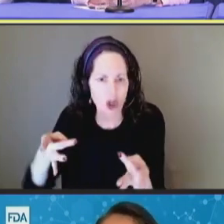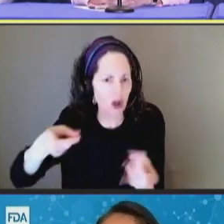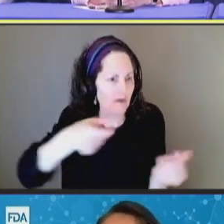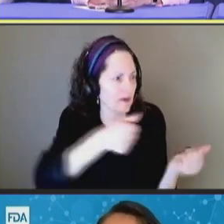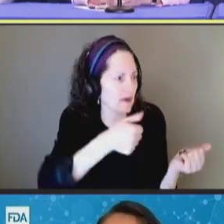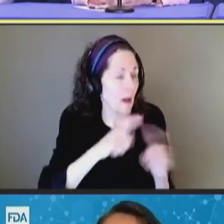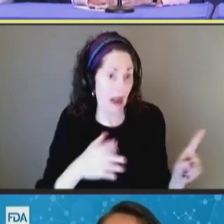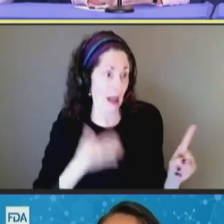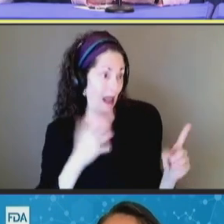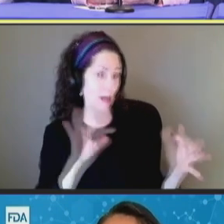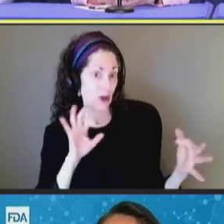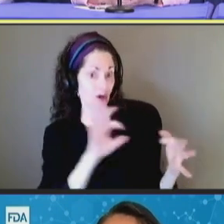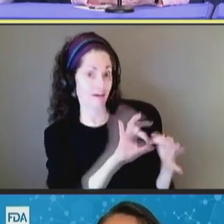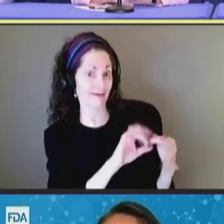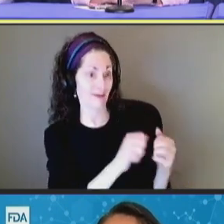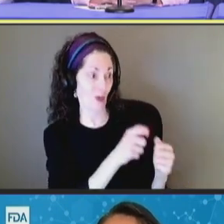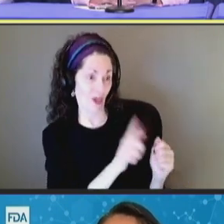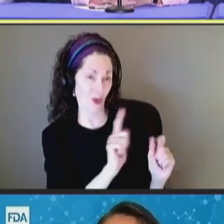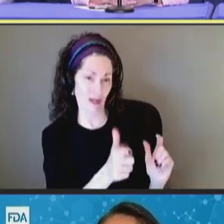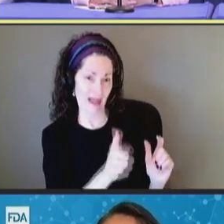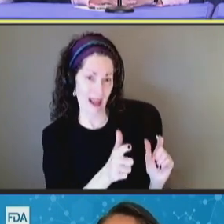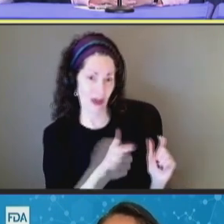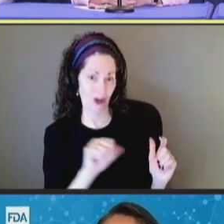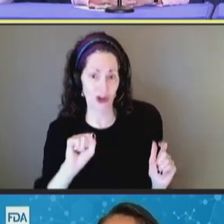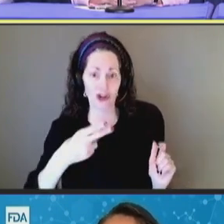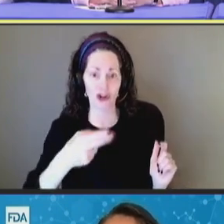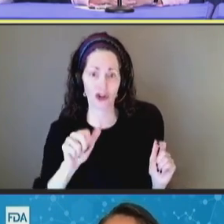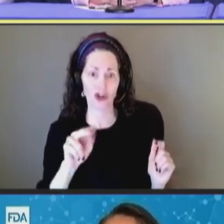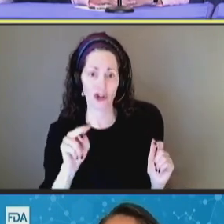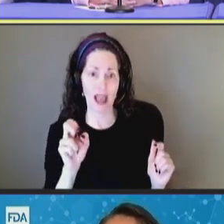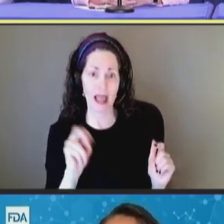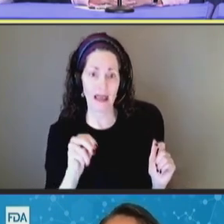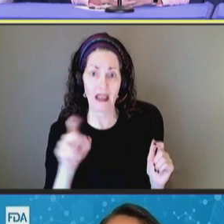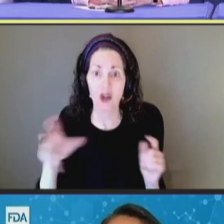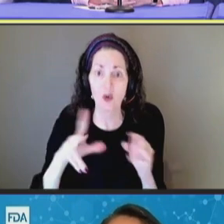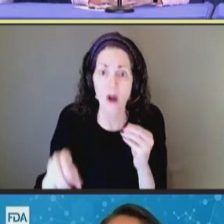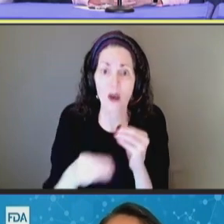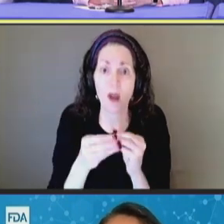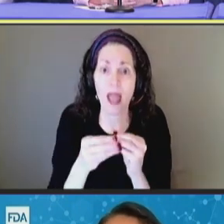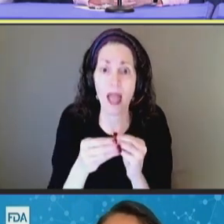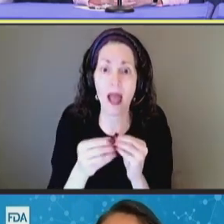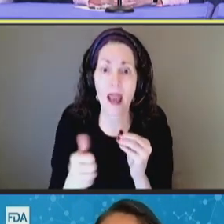you after that. Shannon, I don't know if you have more that you could add to that.